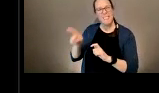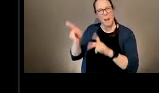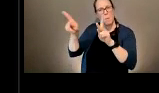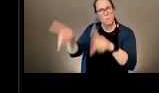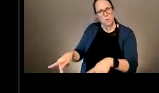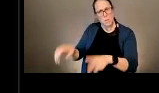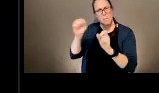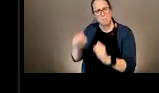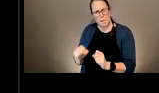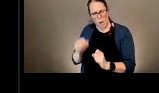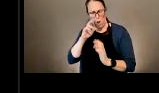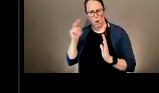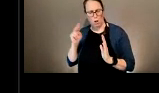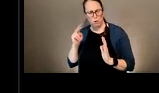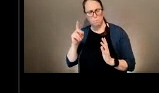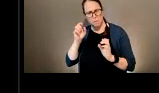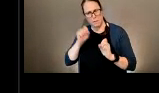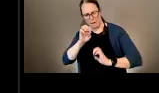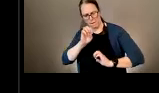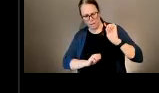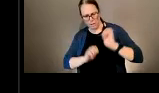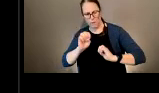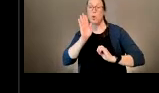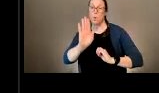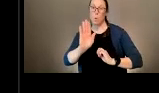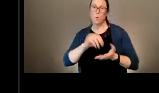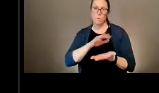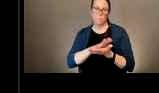They can sometimes will have the ability